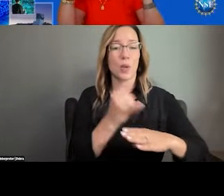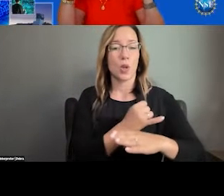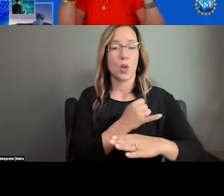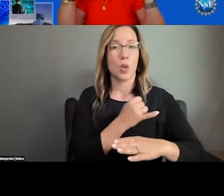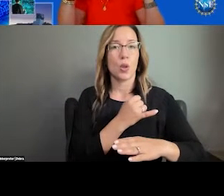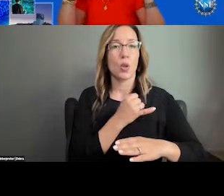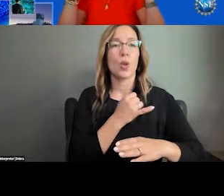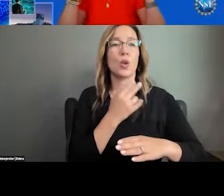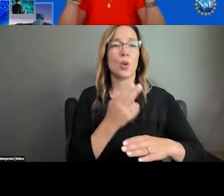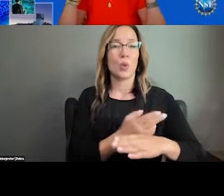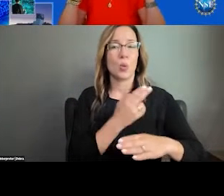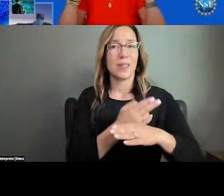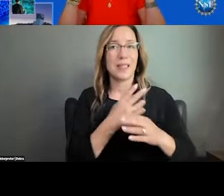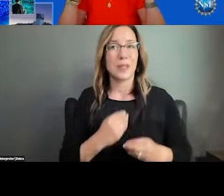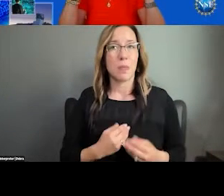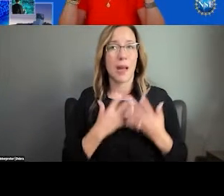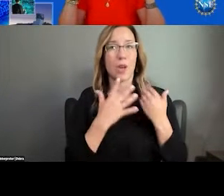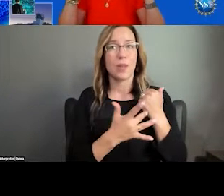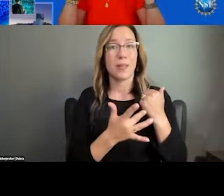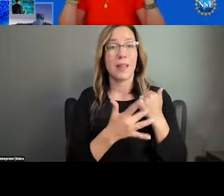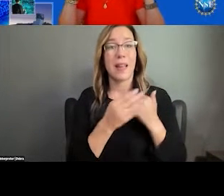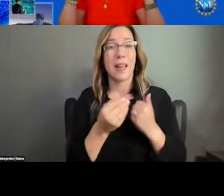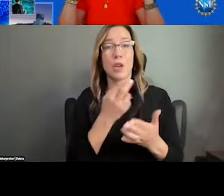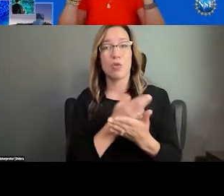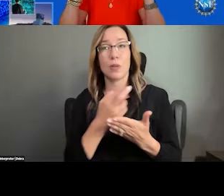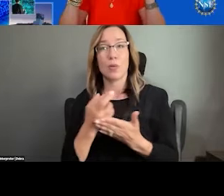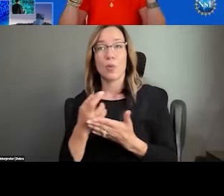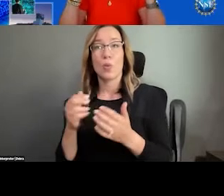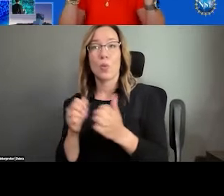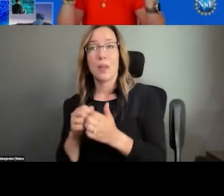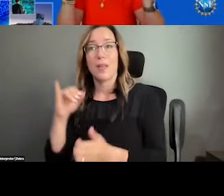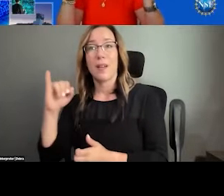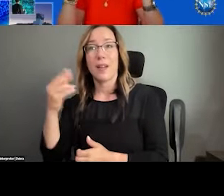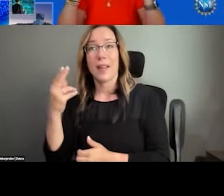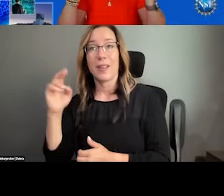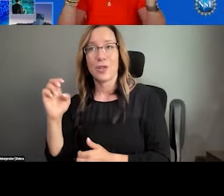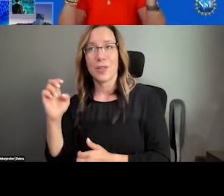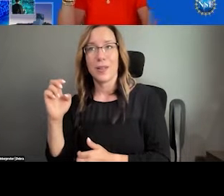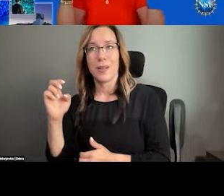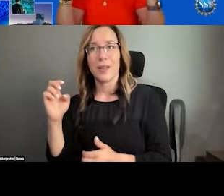technologies and resources with those of IHE's. Therefore, the foundation